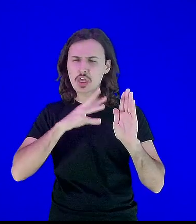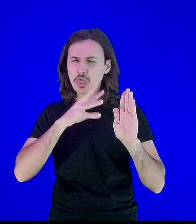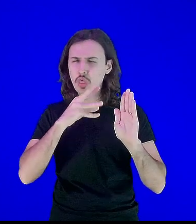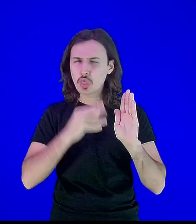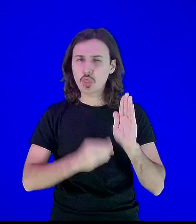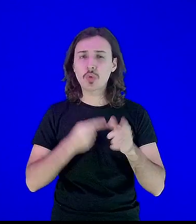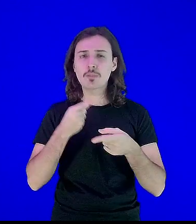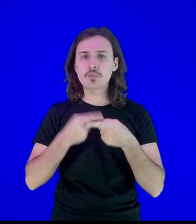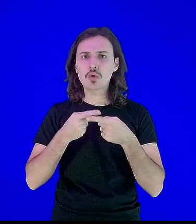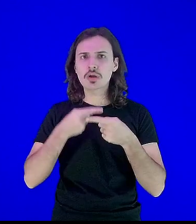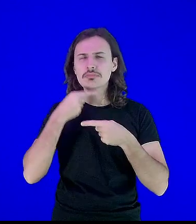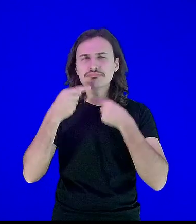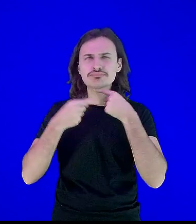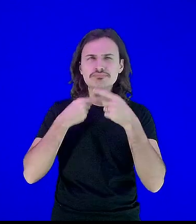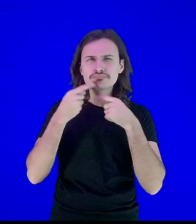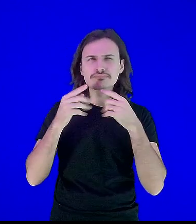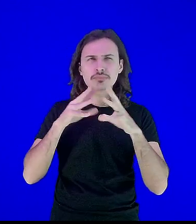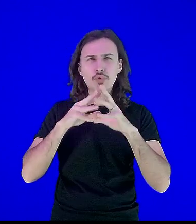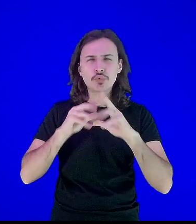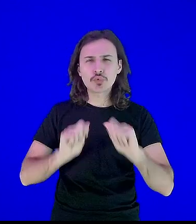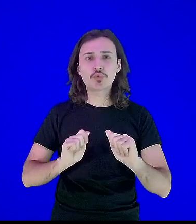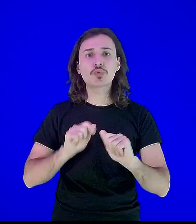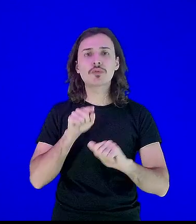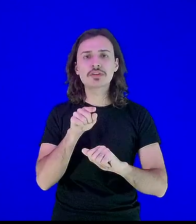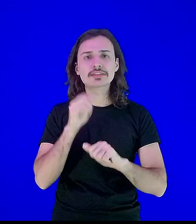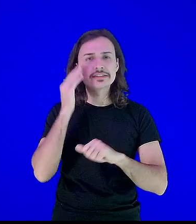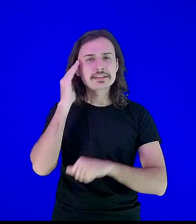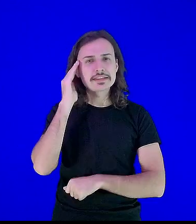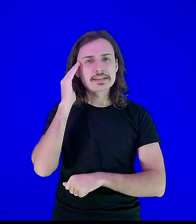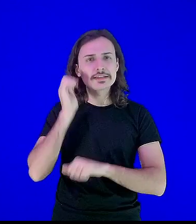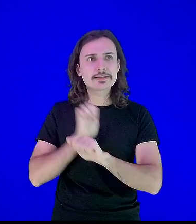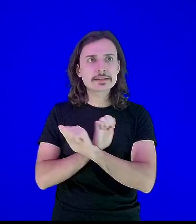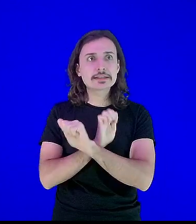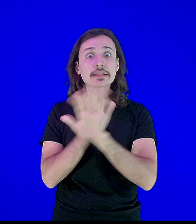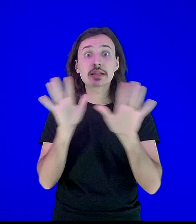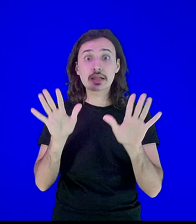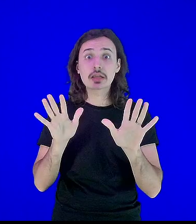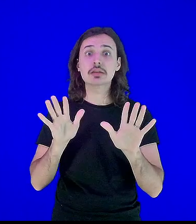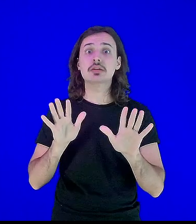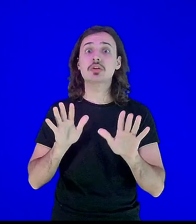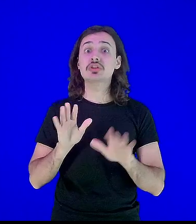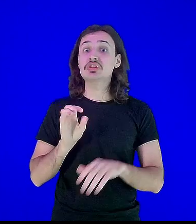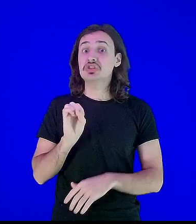if that is not enough to clear your doubts, you can go to "Jitter" or "Gitter"